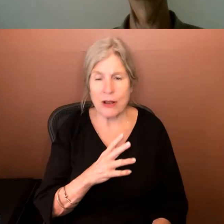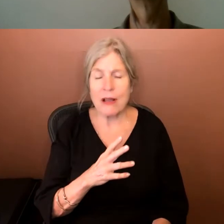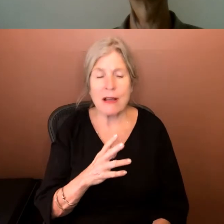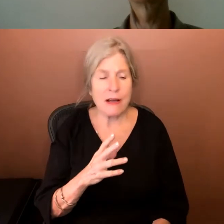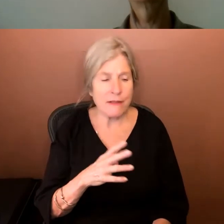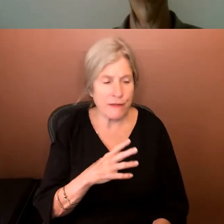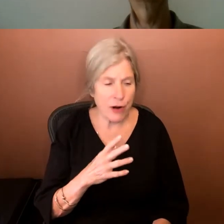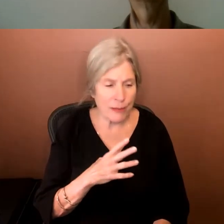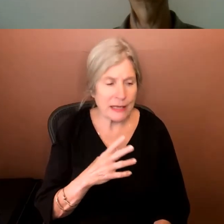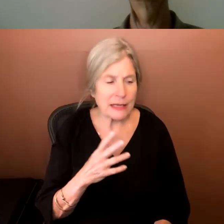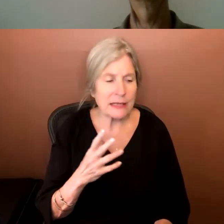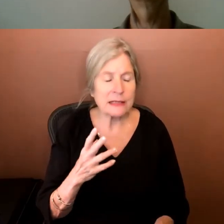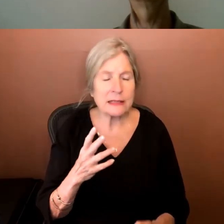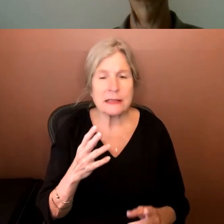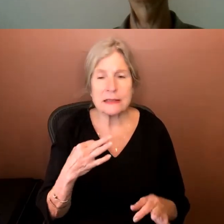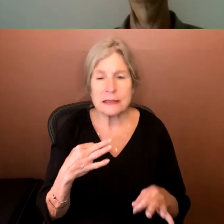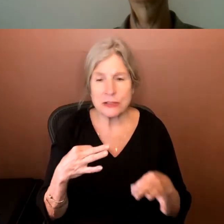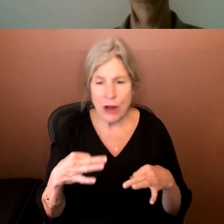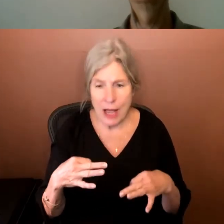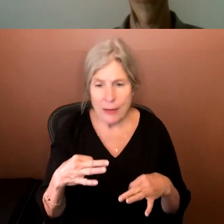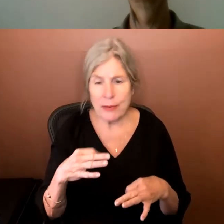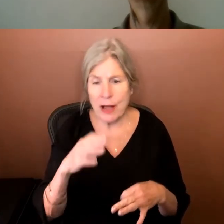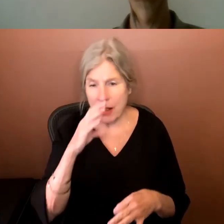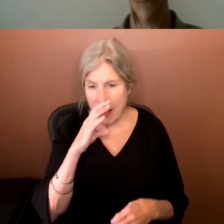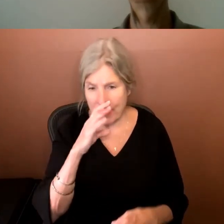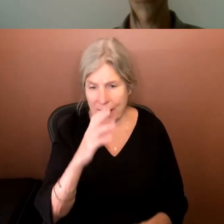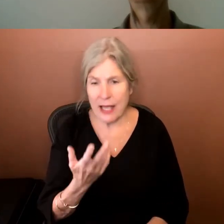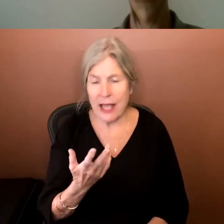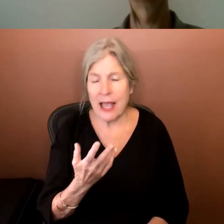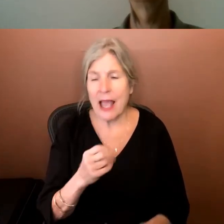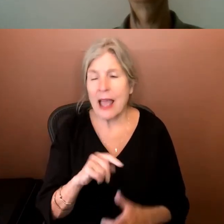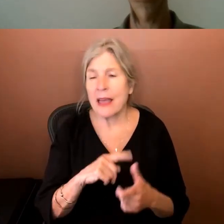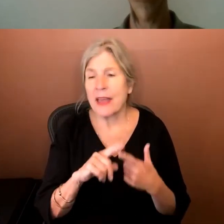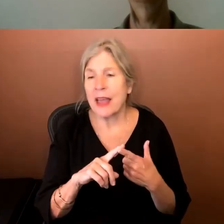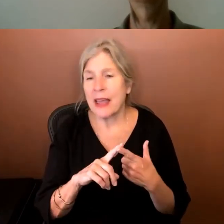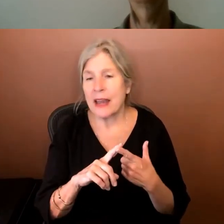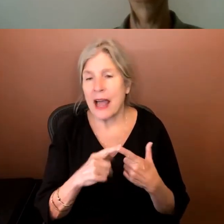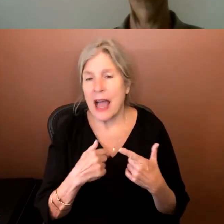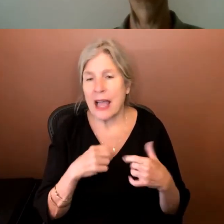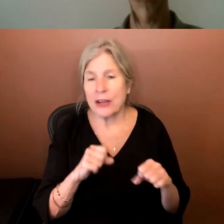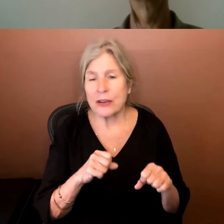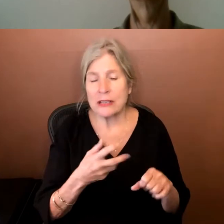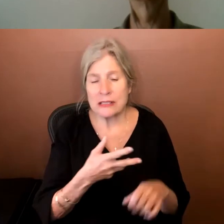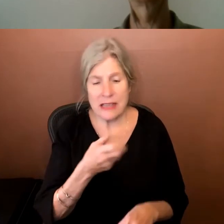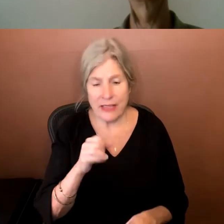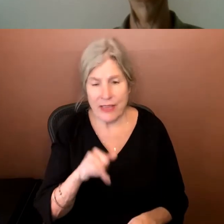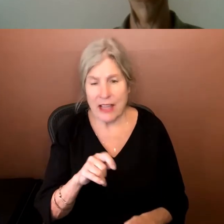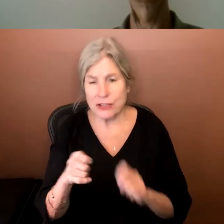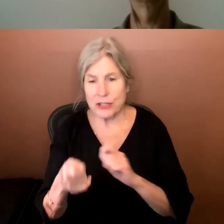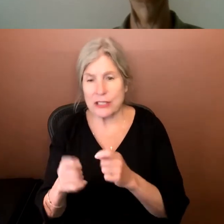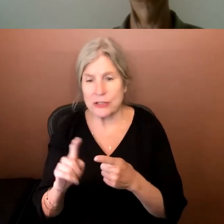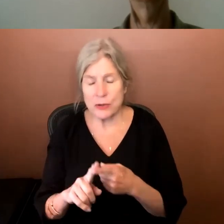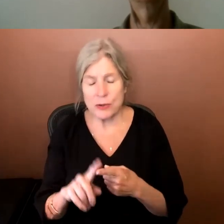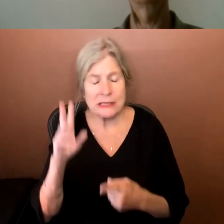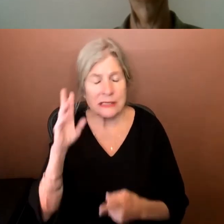describe a comic and then I could take that and turn it into a sonification and haptics